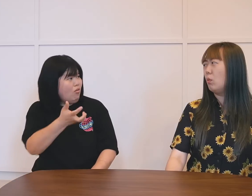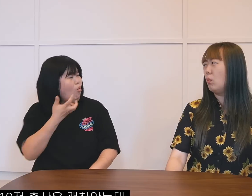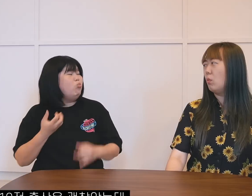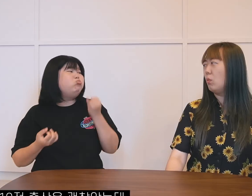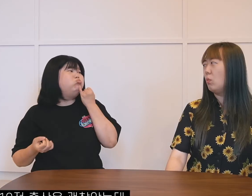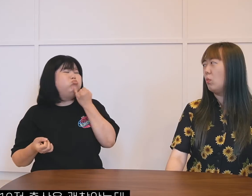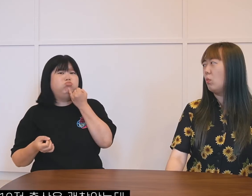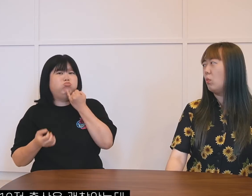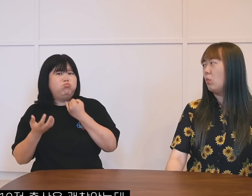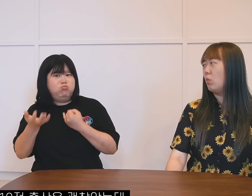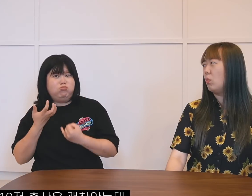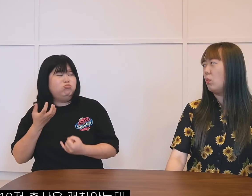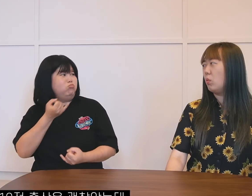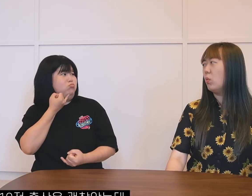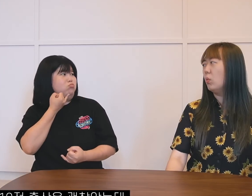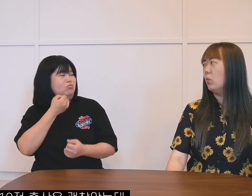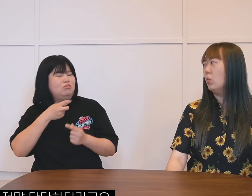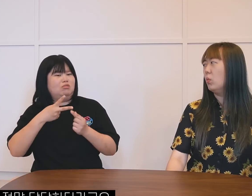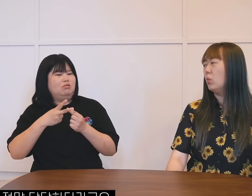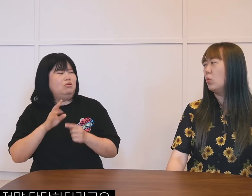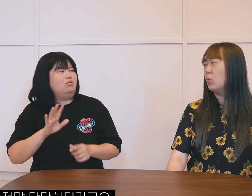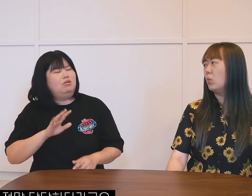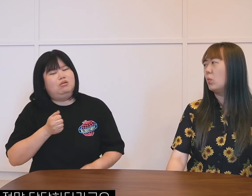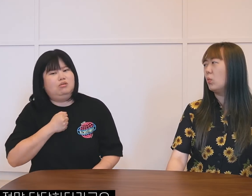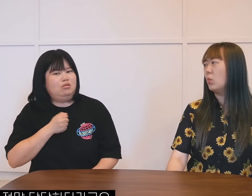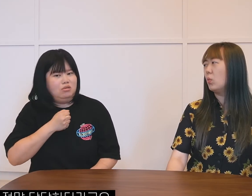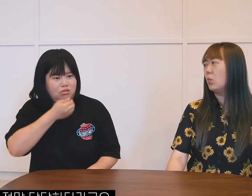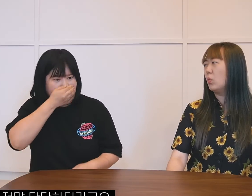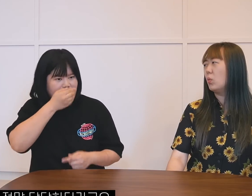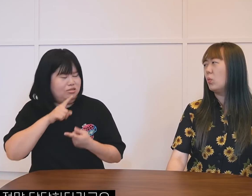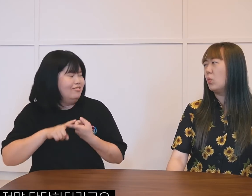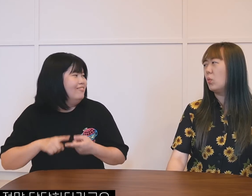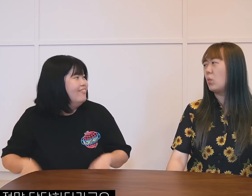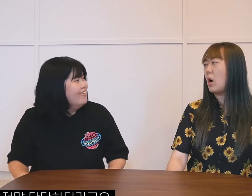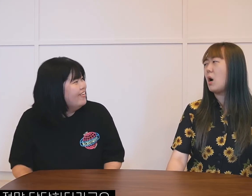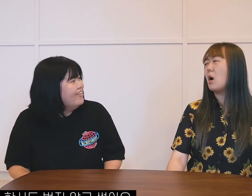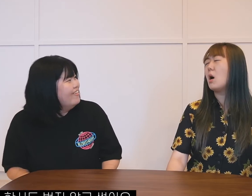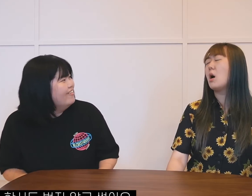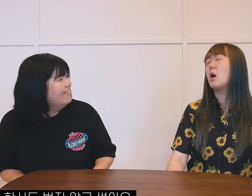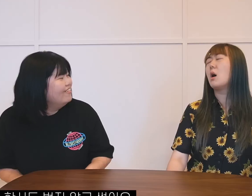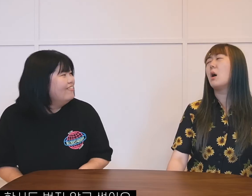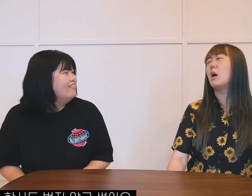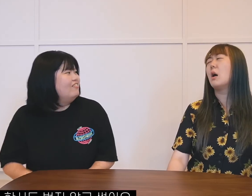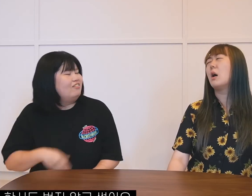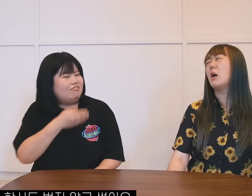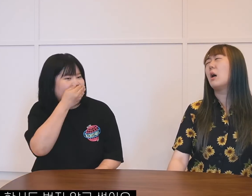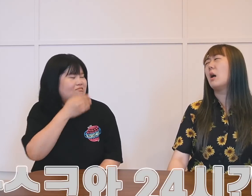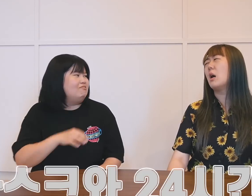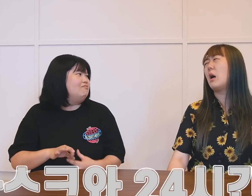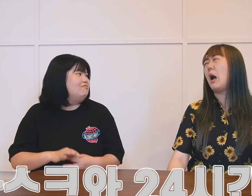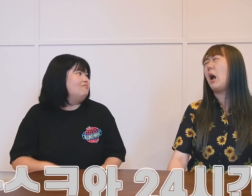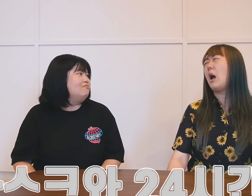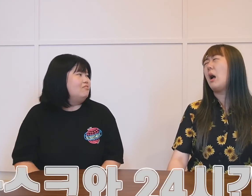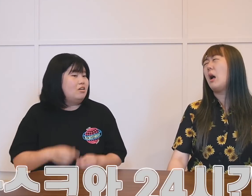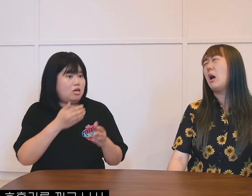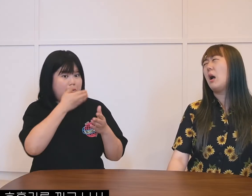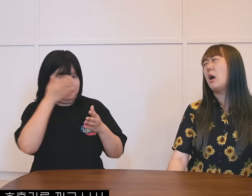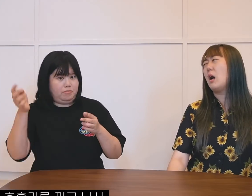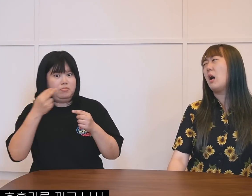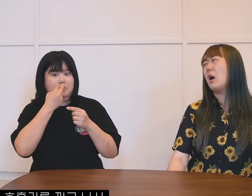Before Corona 19, giving birth was fine, but after that, it was really frustrating. mask and 24 hours